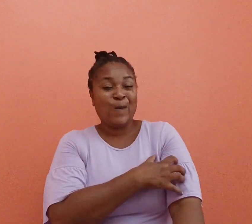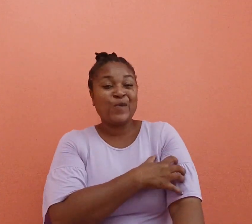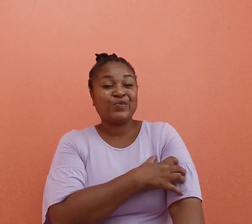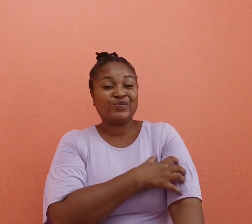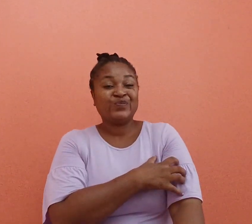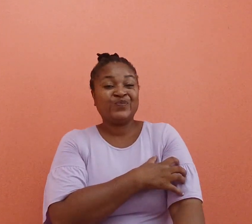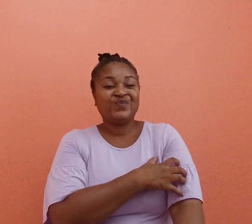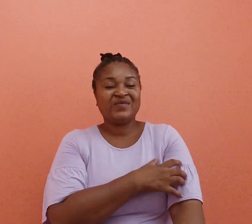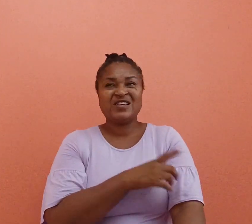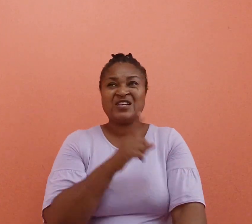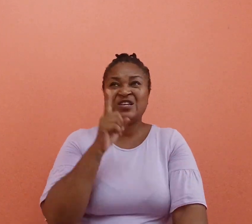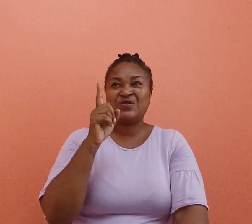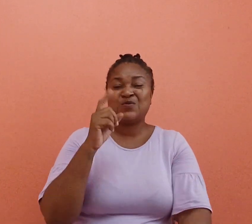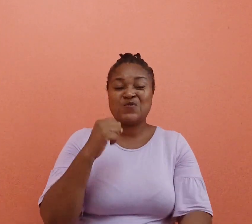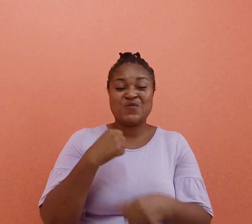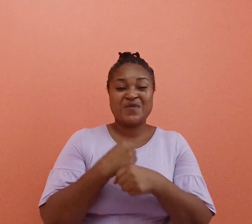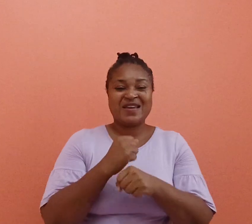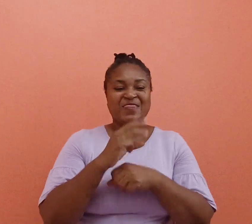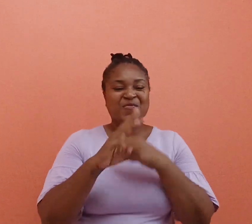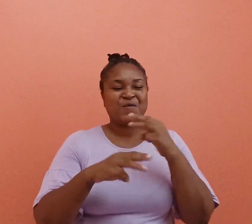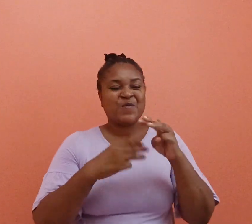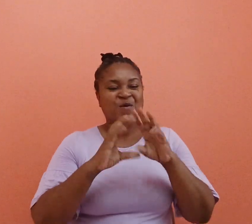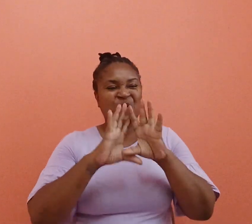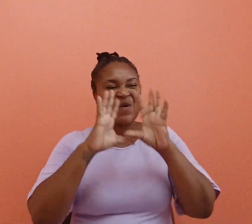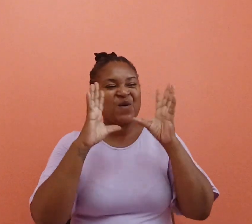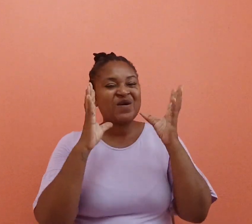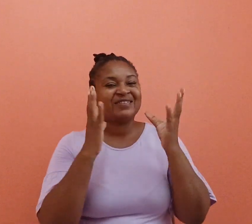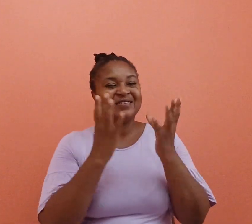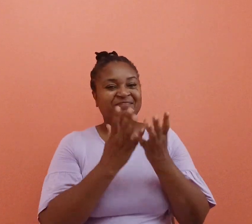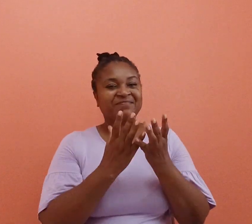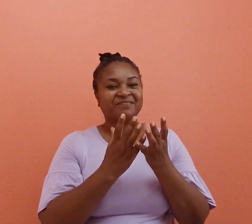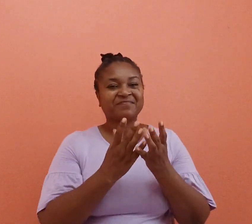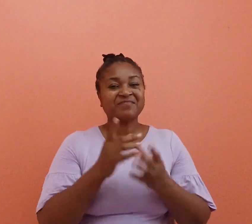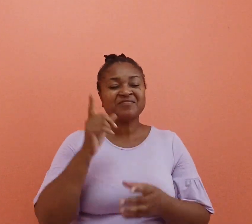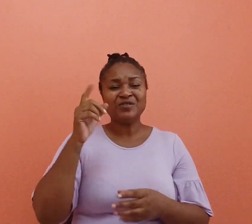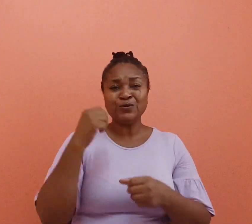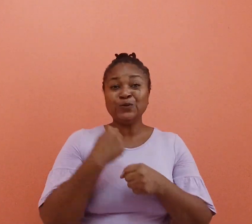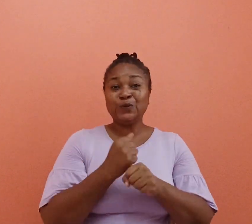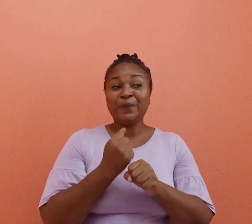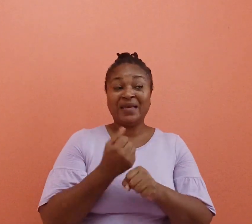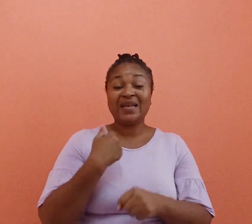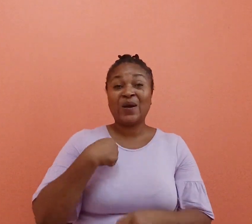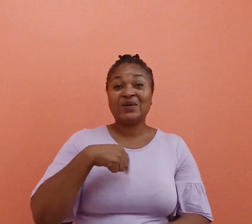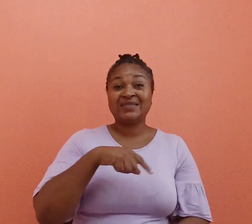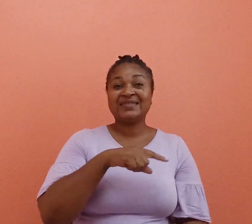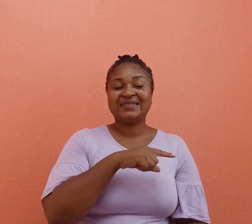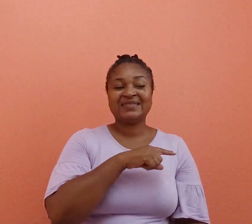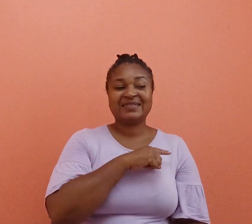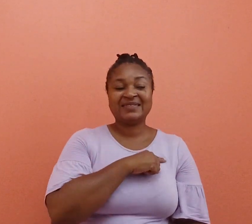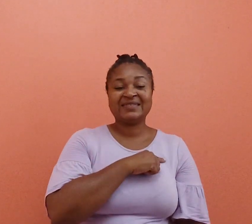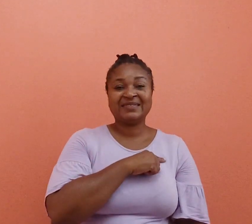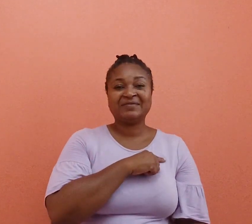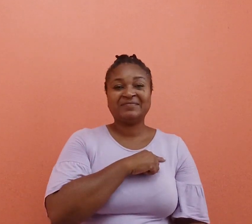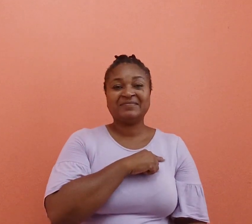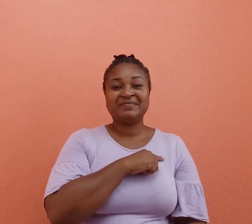You made the world and you made us.